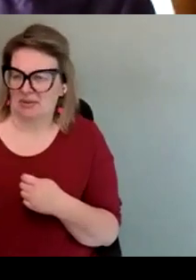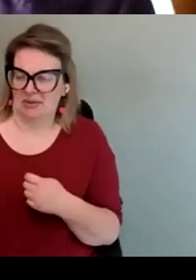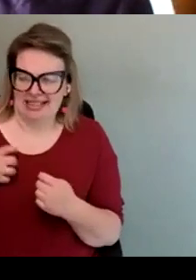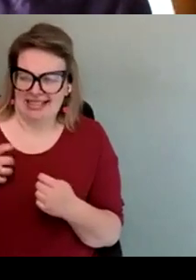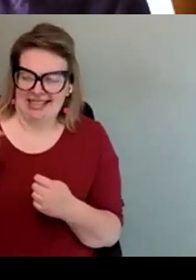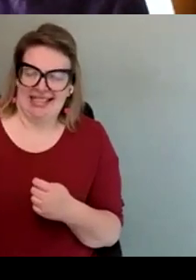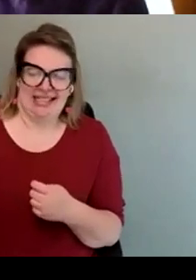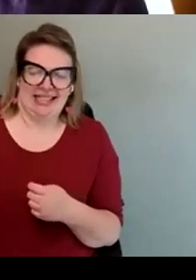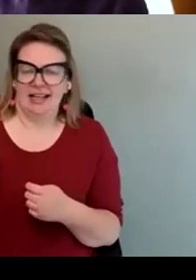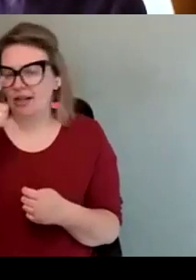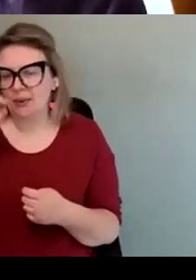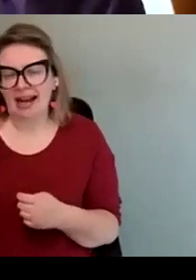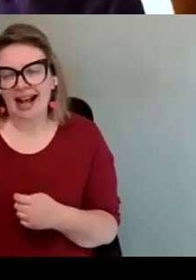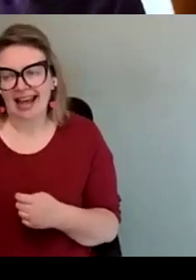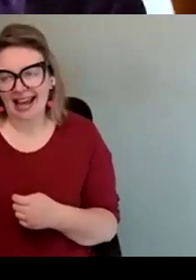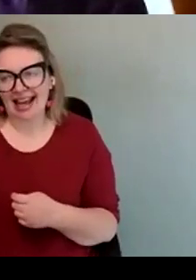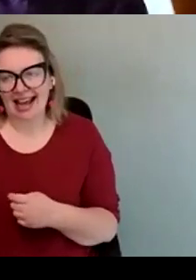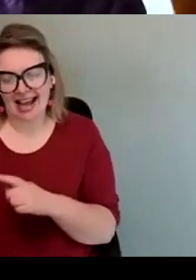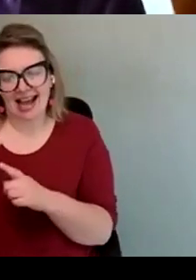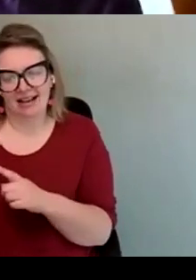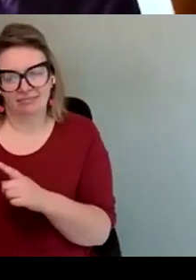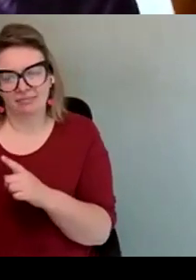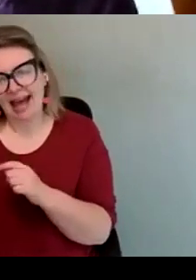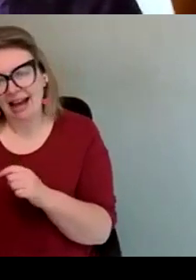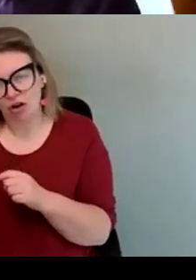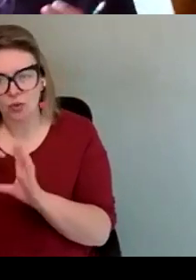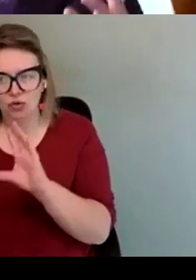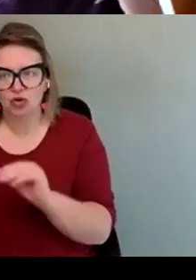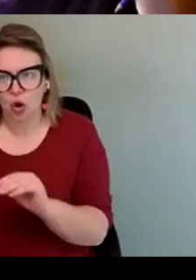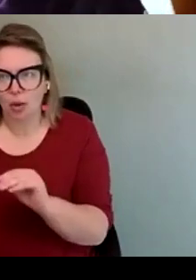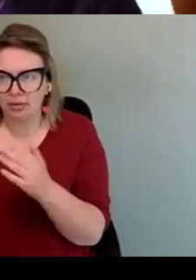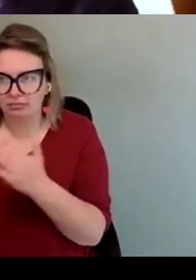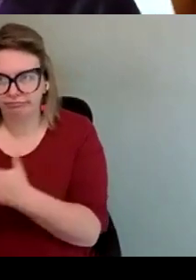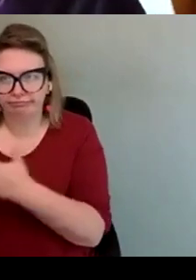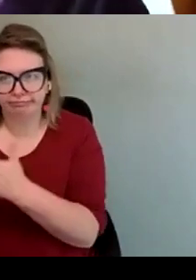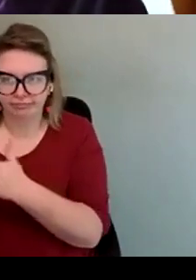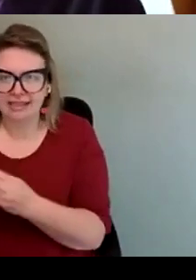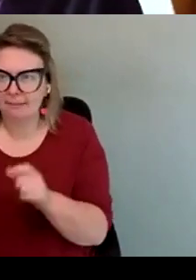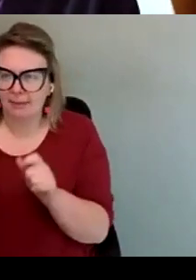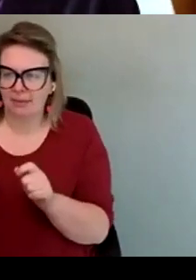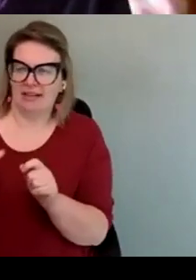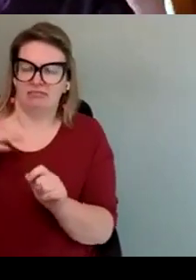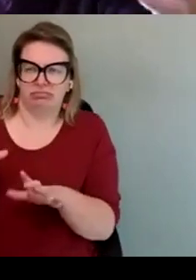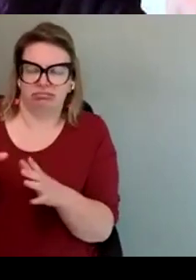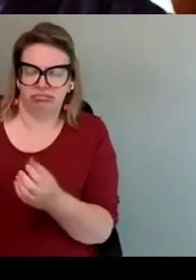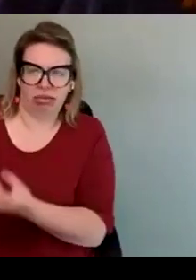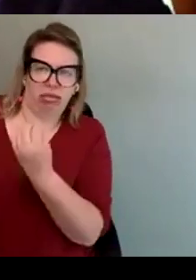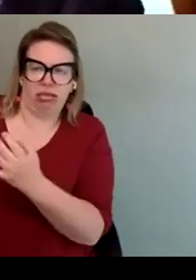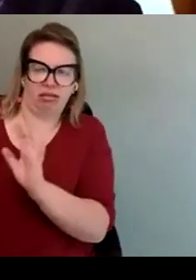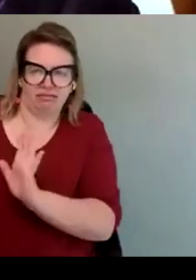You can click the little arrow, and then you can stop these appearing because some people find that a bit too much while trying to concentrate.